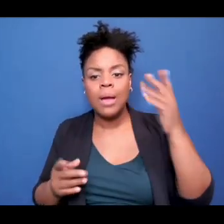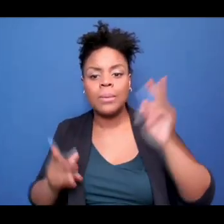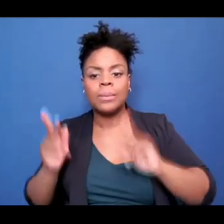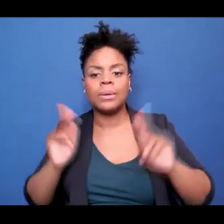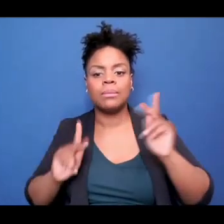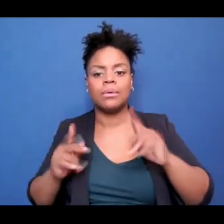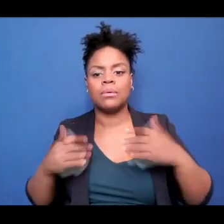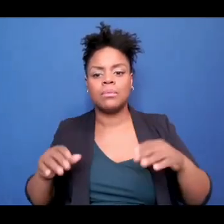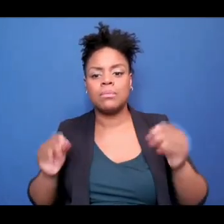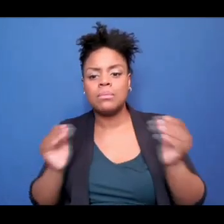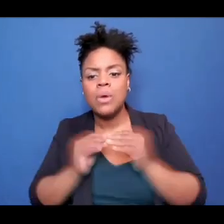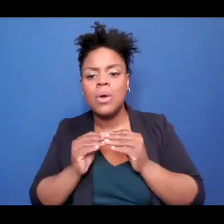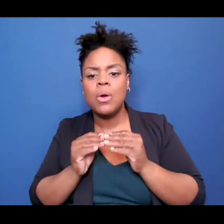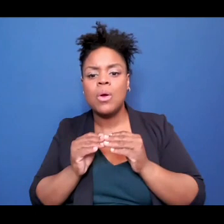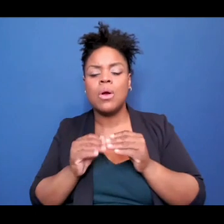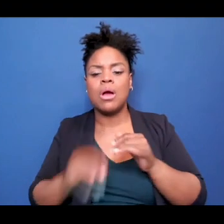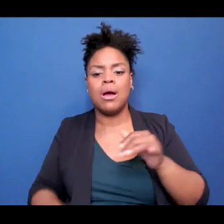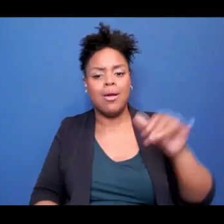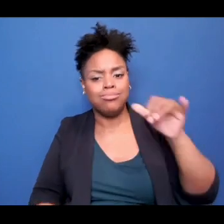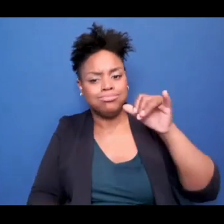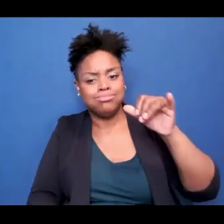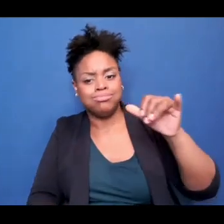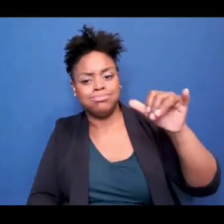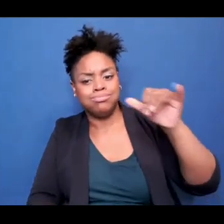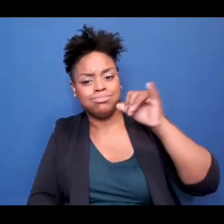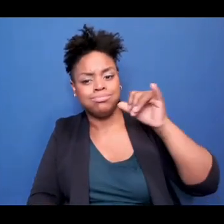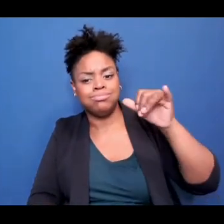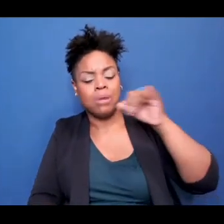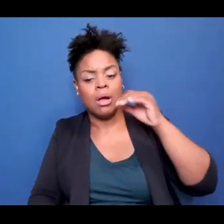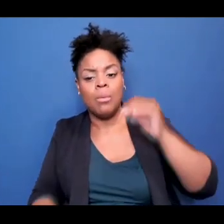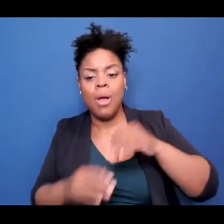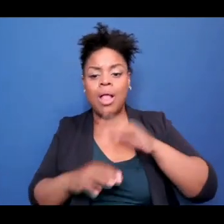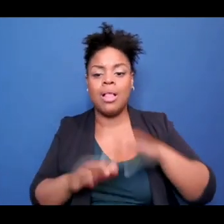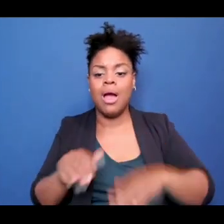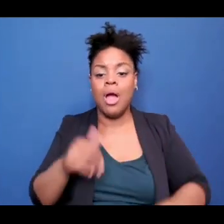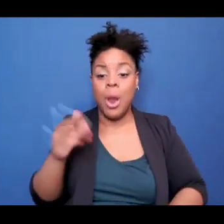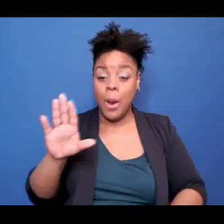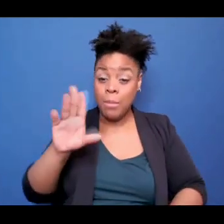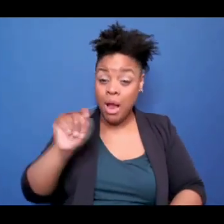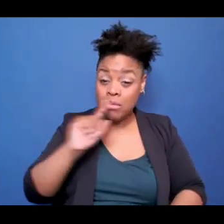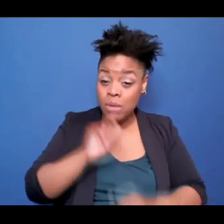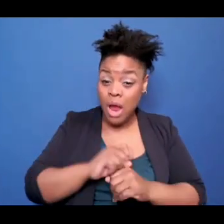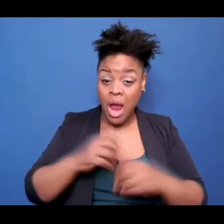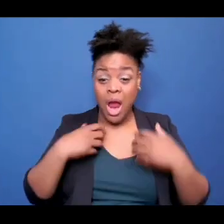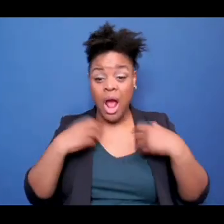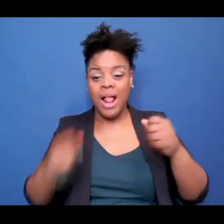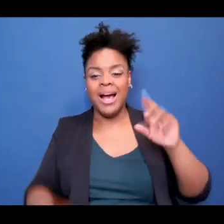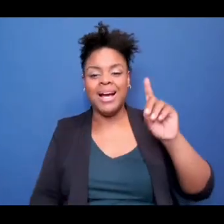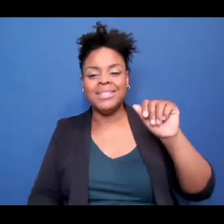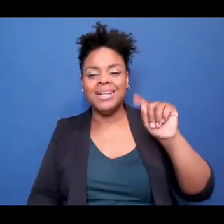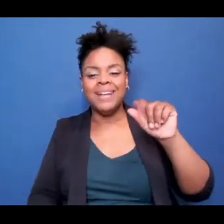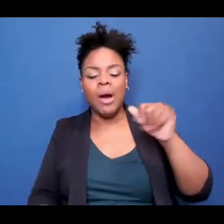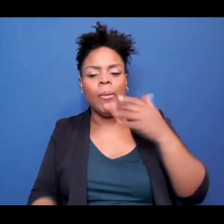THERE'S A HIGHER PROCEED PENCE PROPENSITY TO DRINK THAT REQUIRES SINGING OUT AS THE SURGEON GENERAL HAD. IN FACT, HEALTH DATA HAS